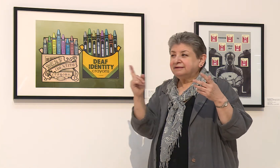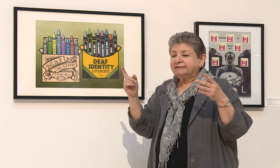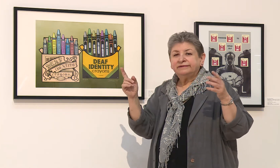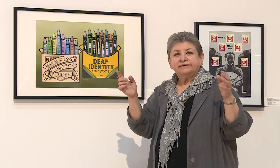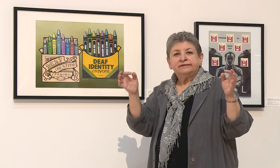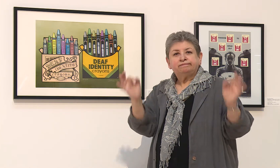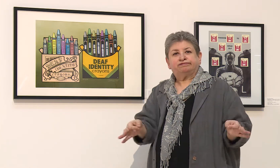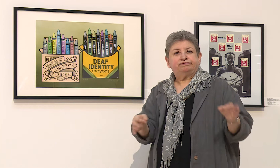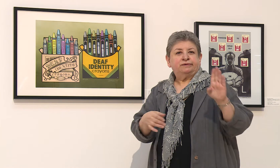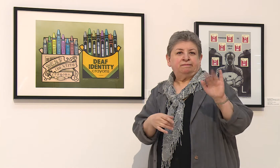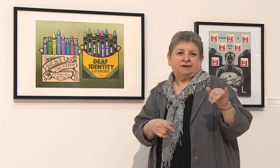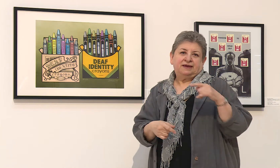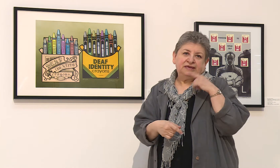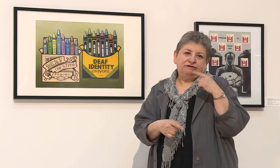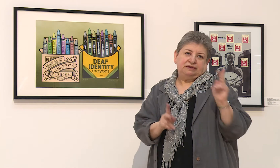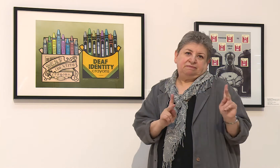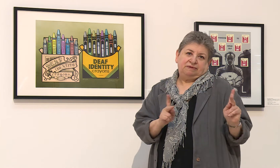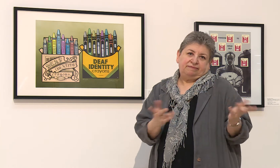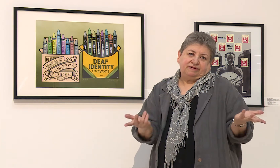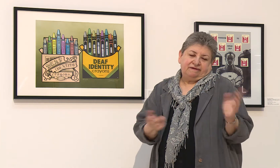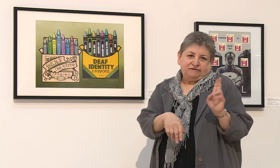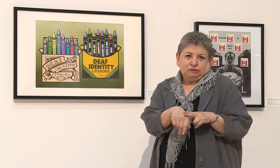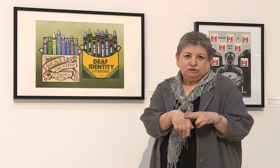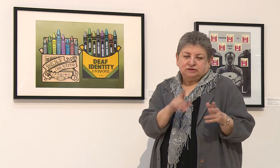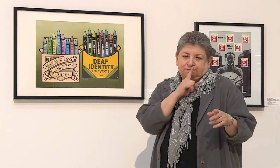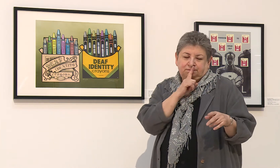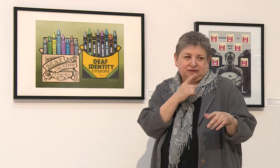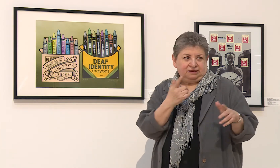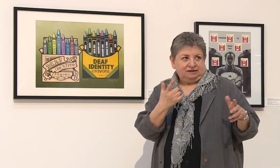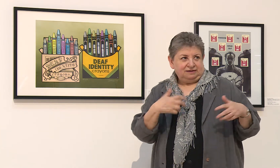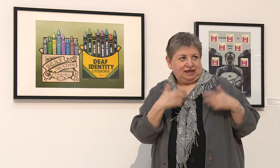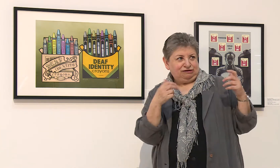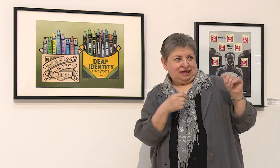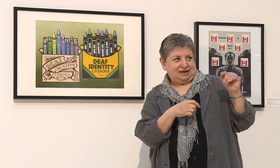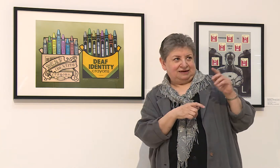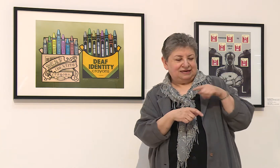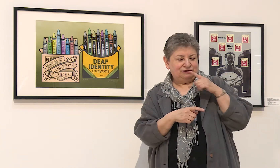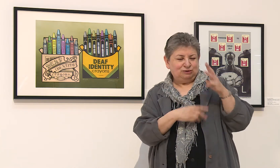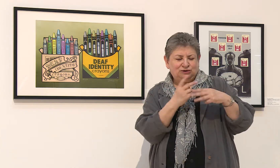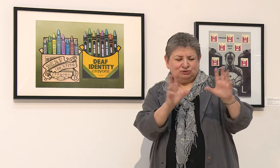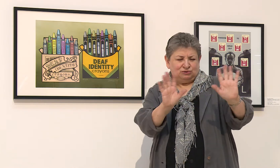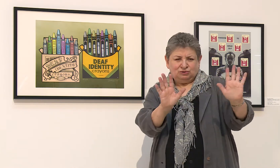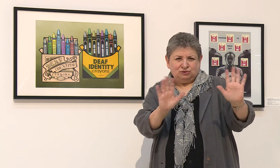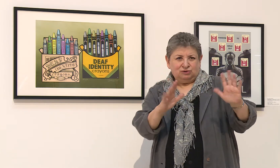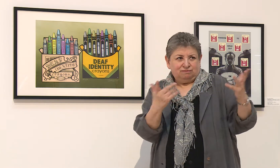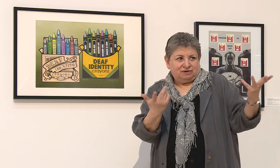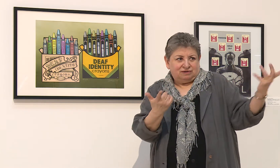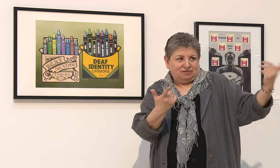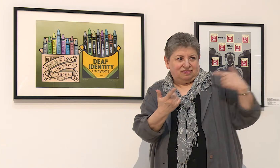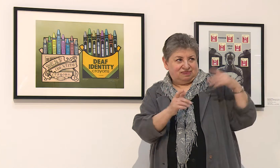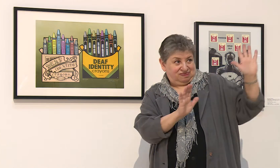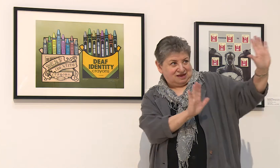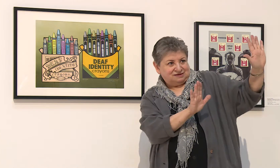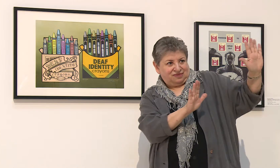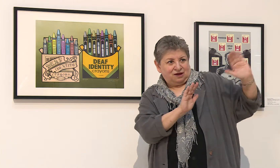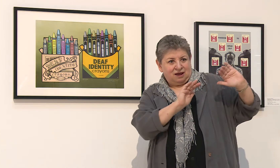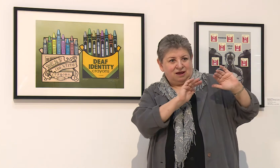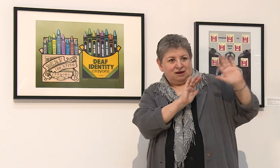On the left, these terms were coined by hearing people. And we can't be angry at the hearing world for that.